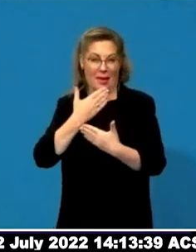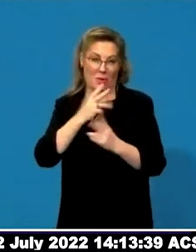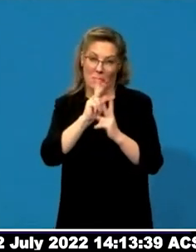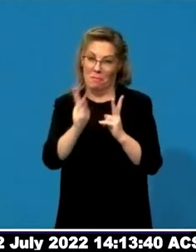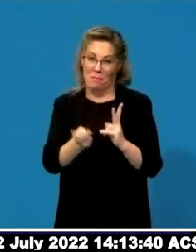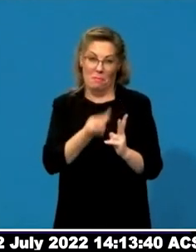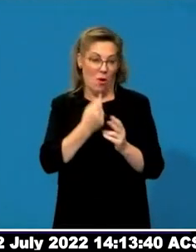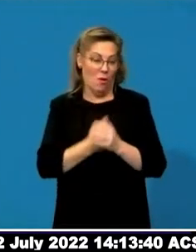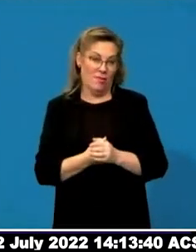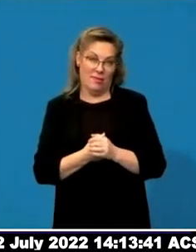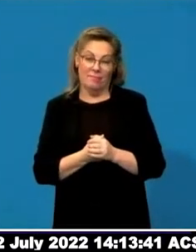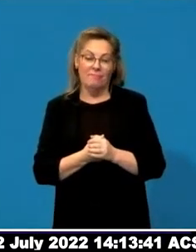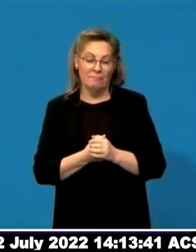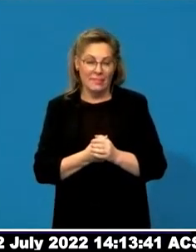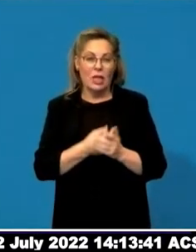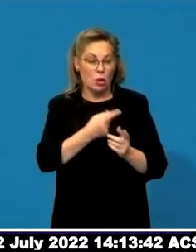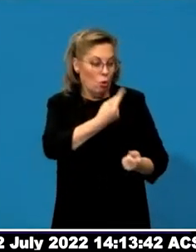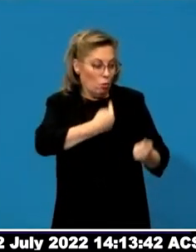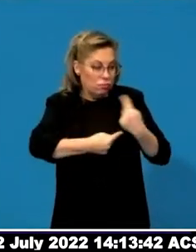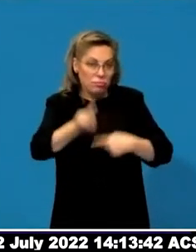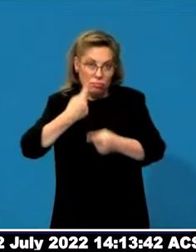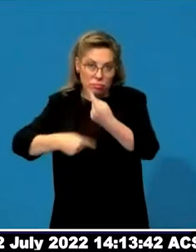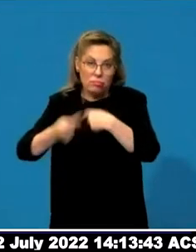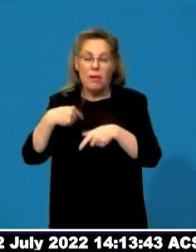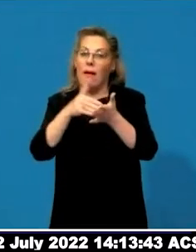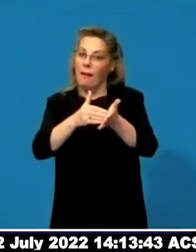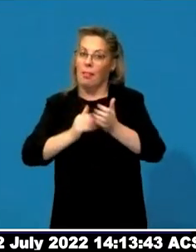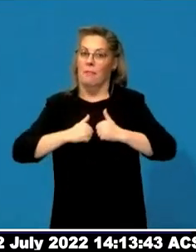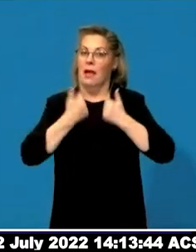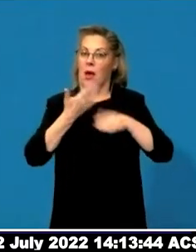and working with the Commission for us to be able to hear from you today.